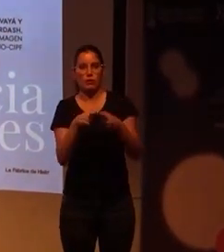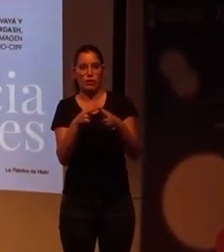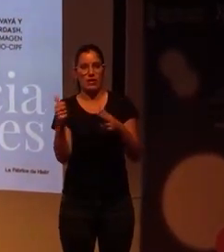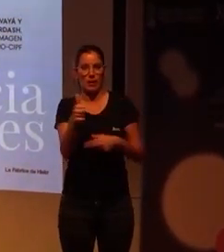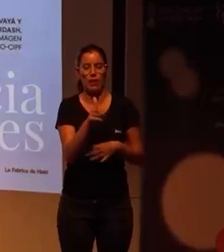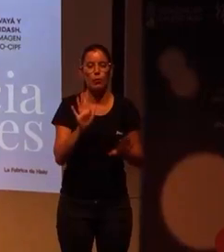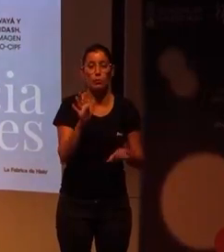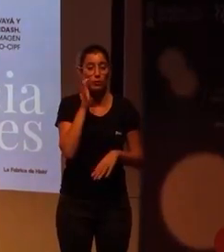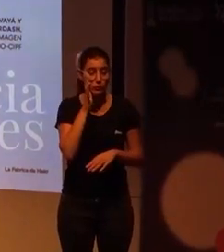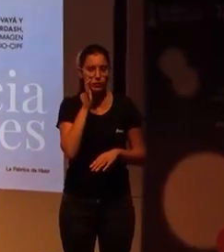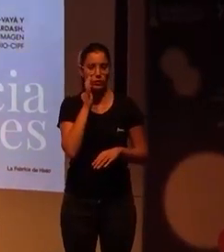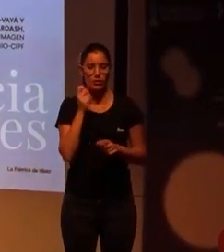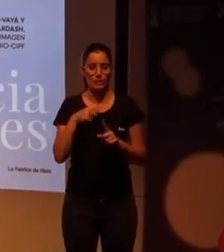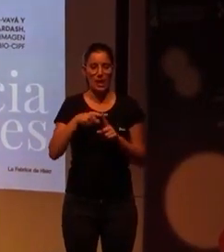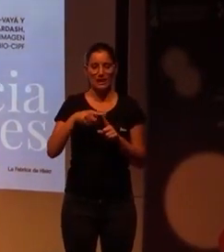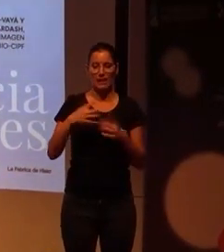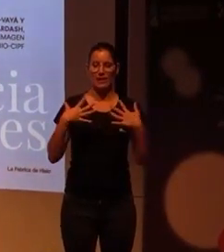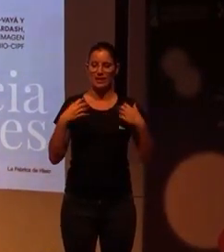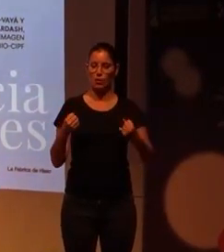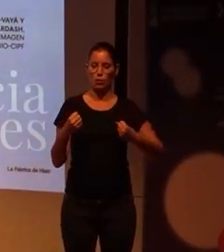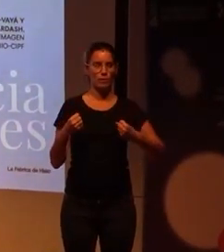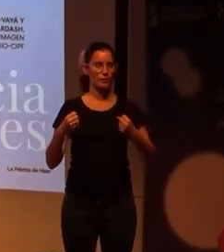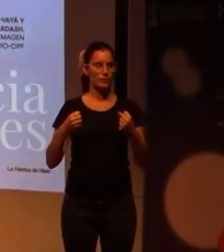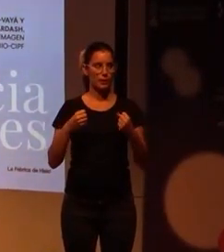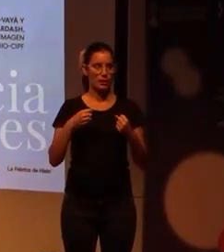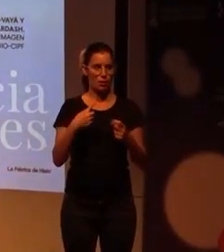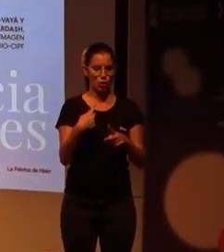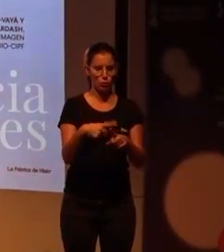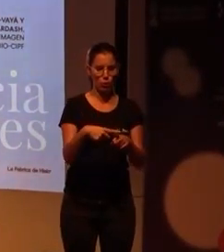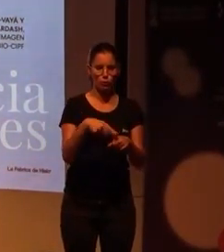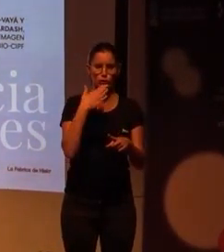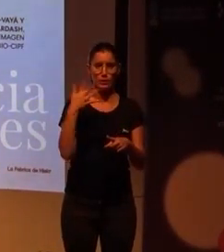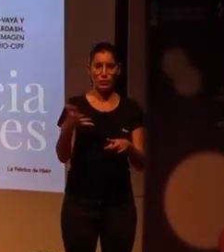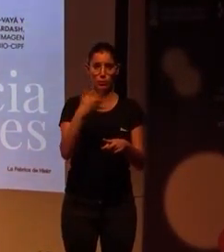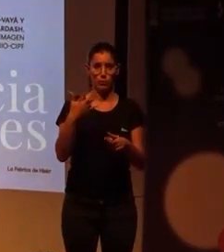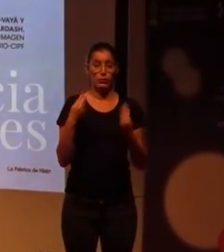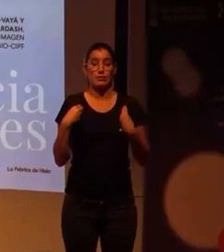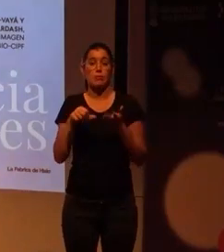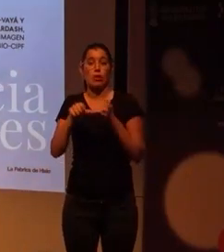but at a health level, how does pollution affect these products if you live in the city, in the city centre?